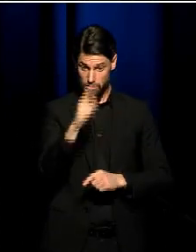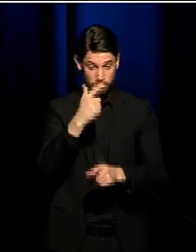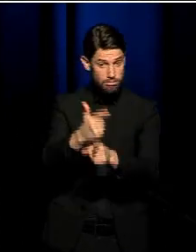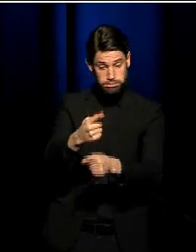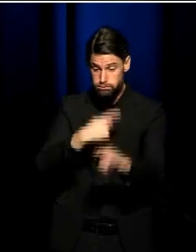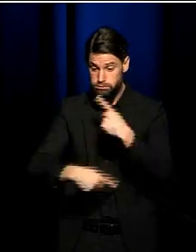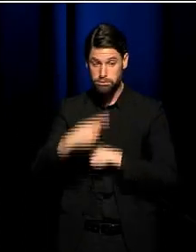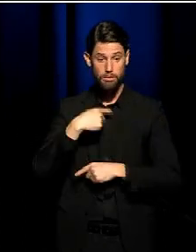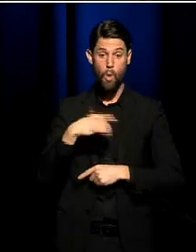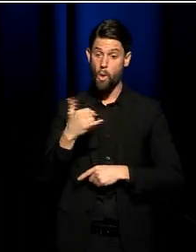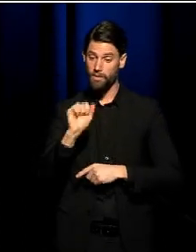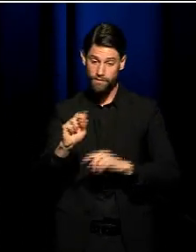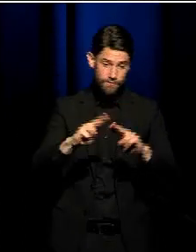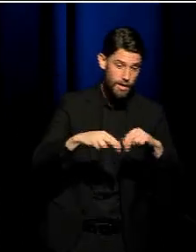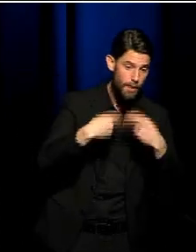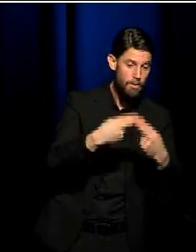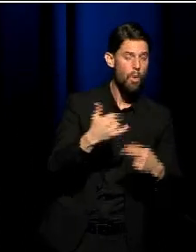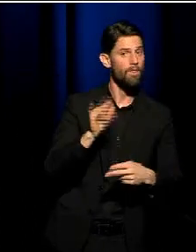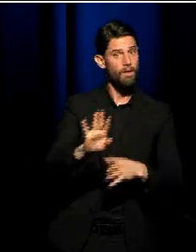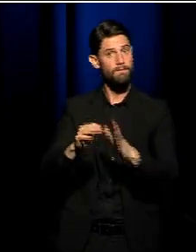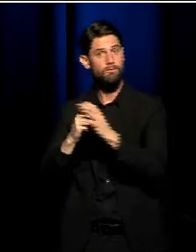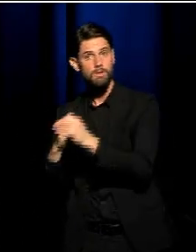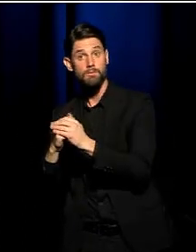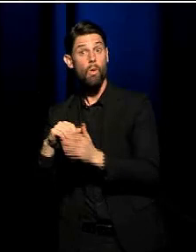The Commissioner may also hear from carers or representatives of